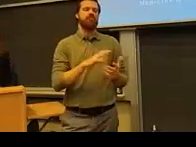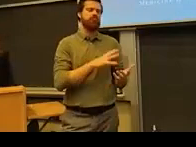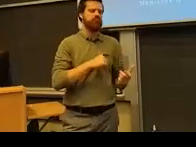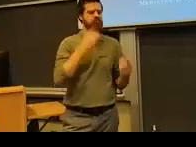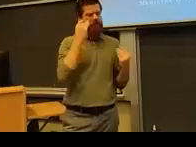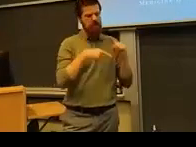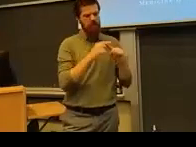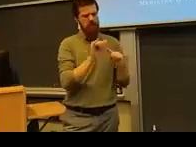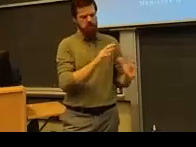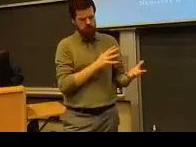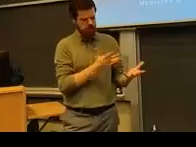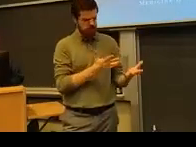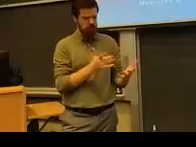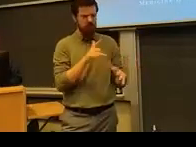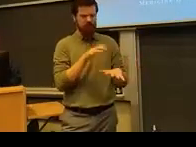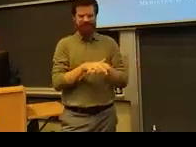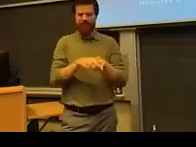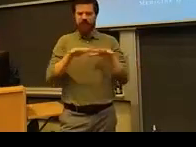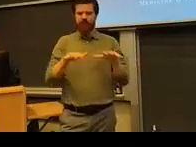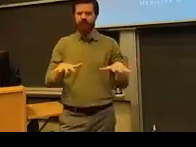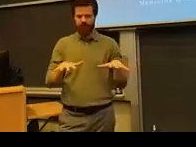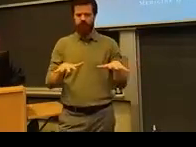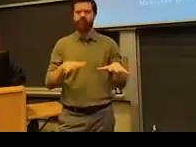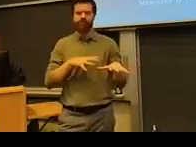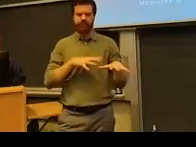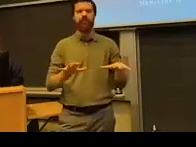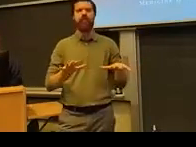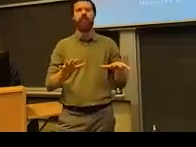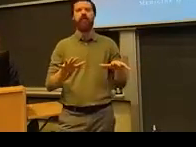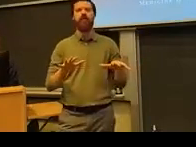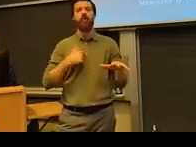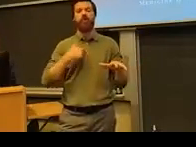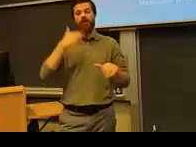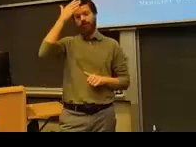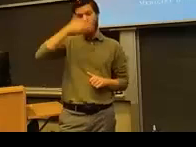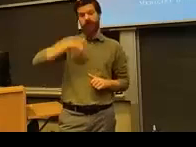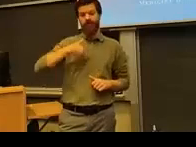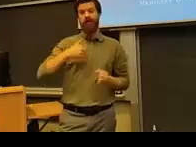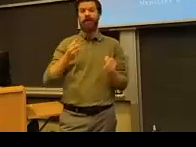make the distinction what I think we um overlooked a little bit was that many of our patients opio